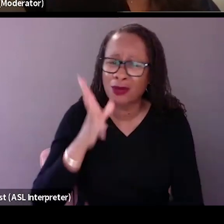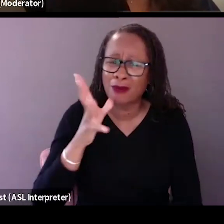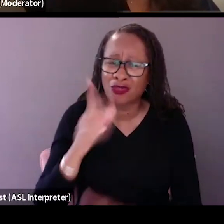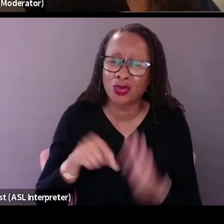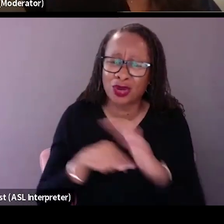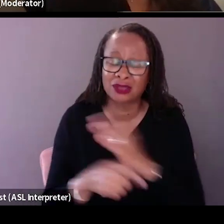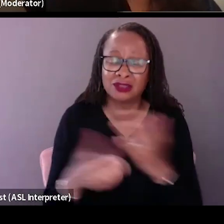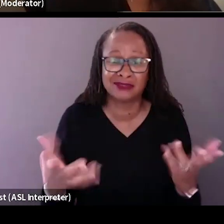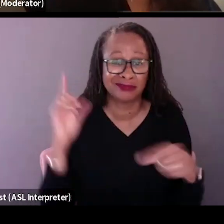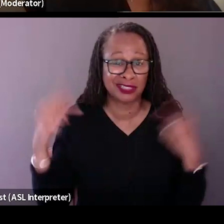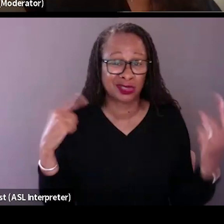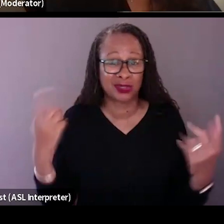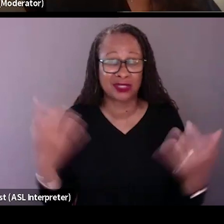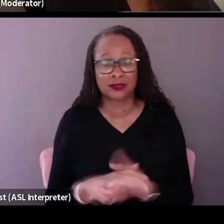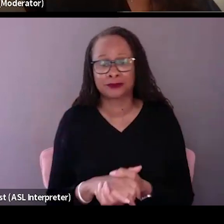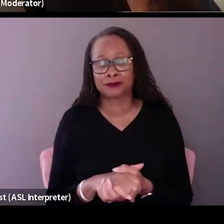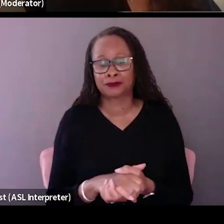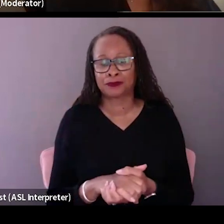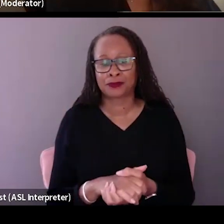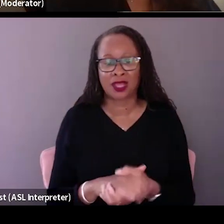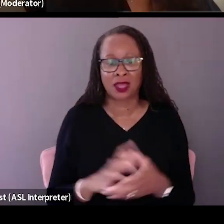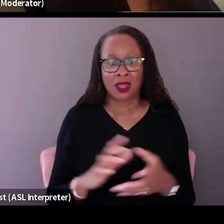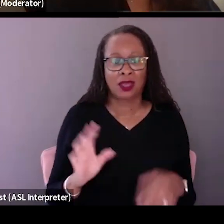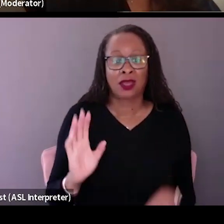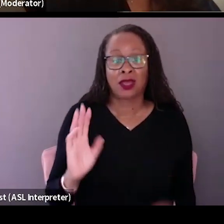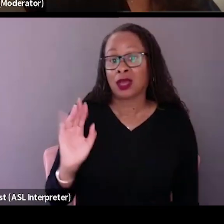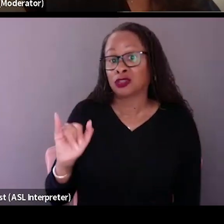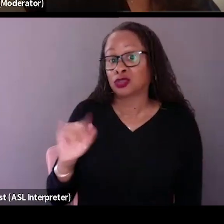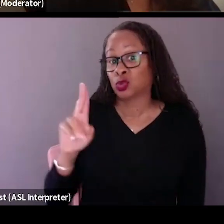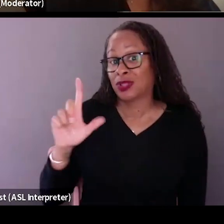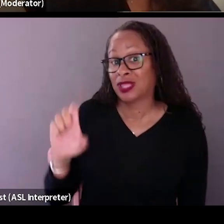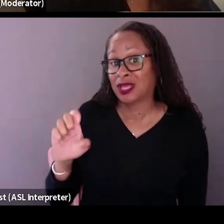Right. You started working on this, I think September, 2021,